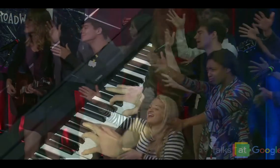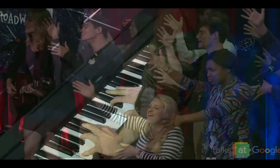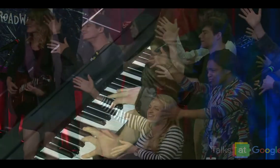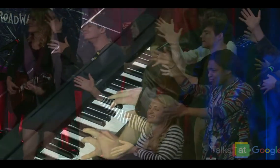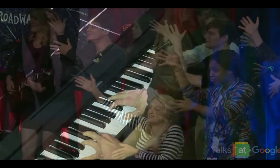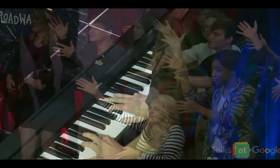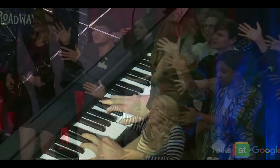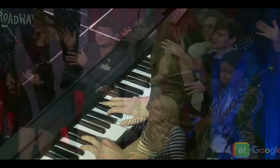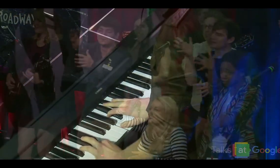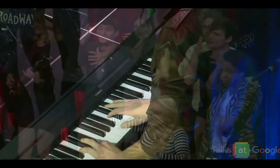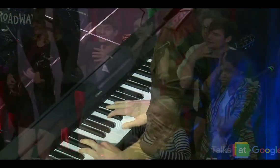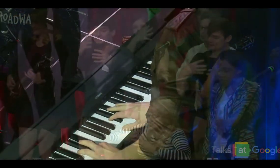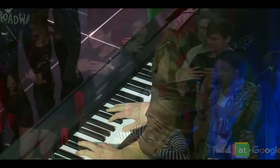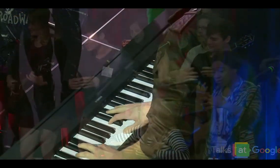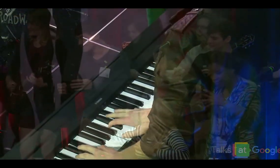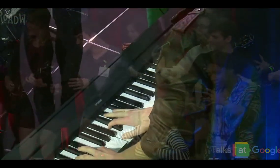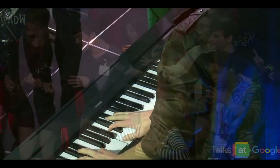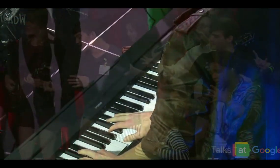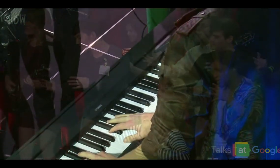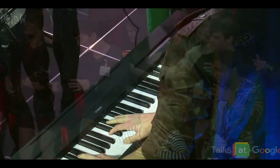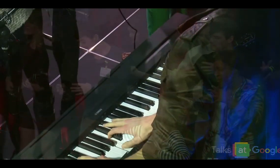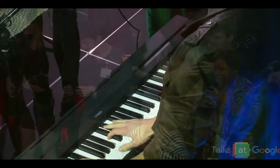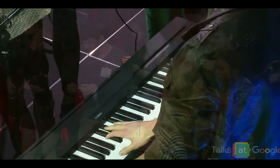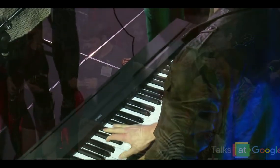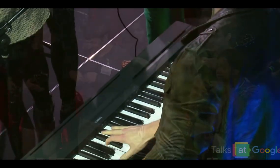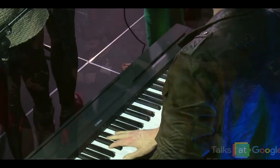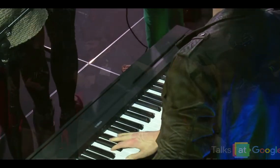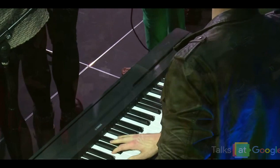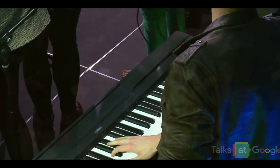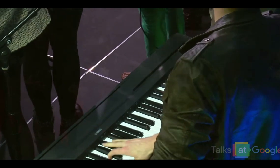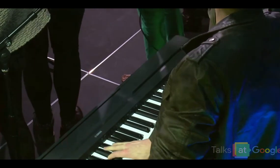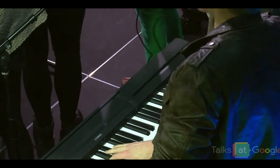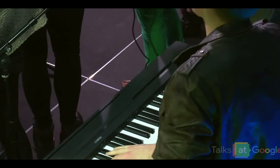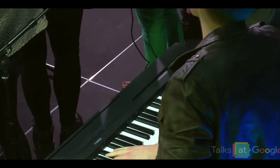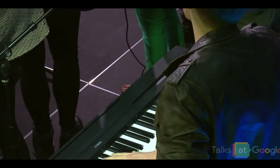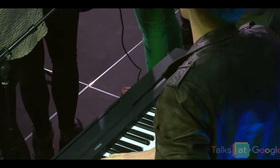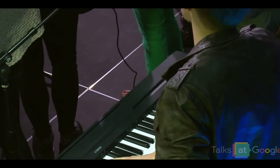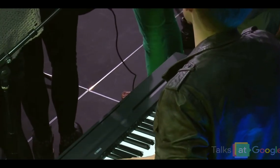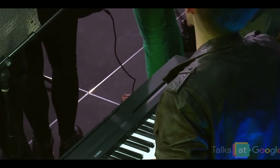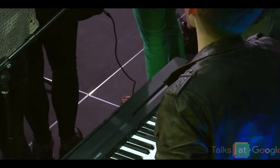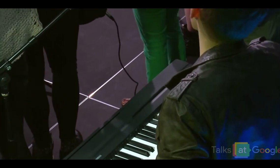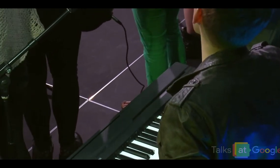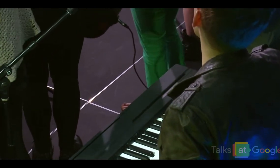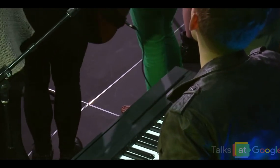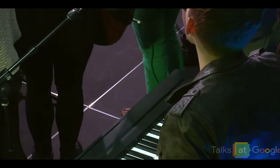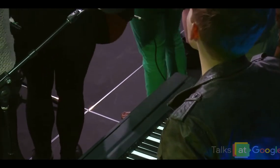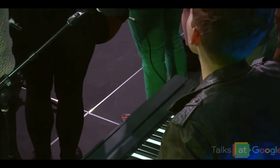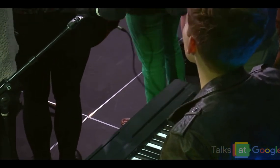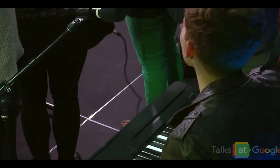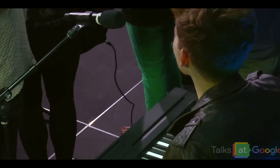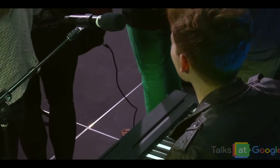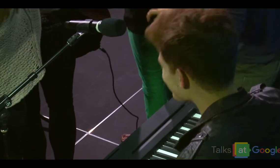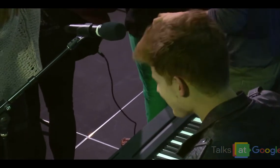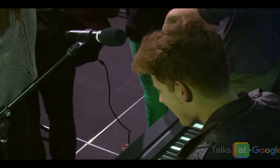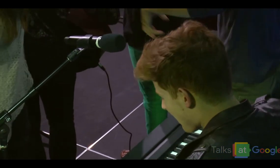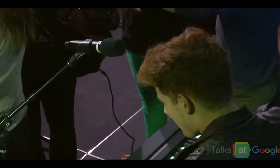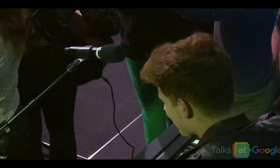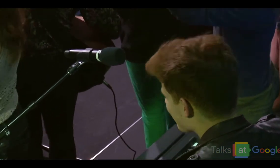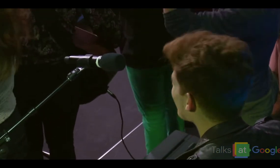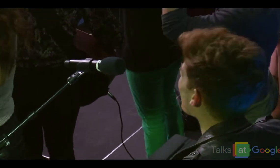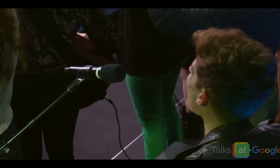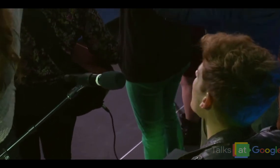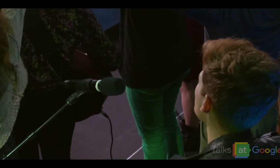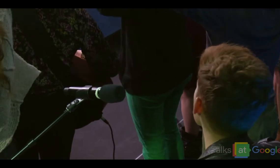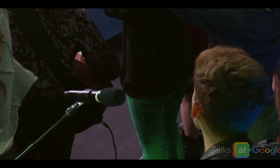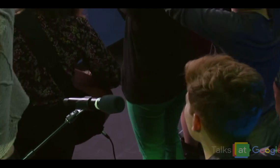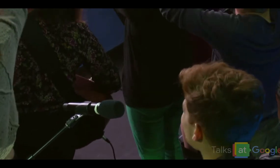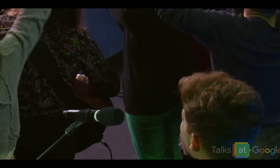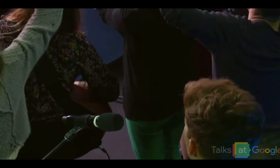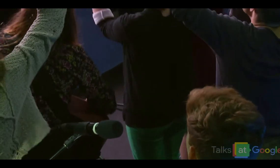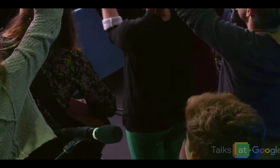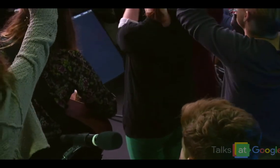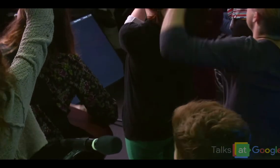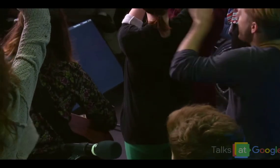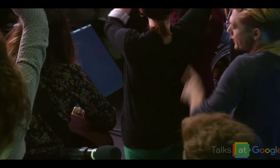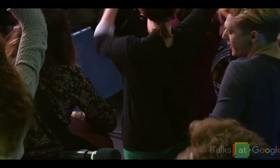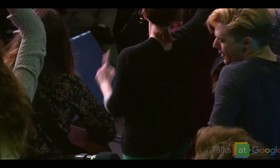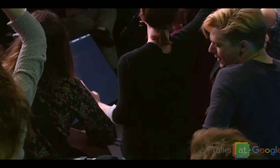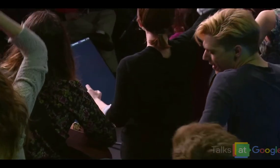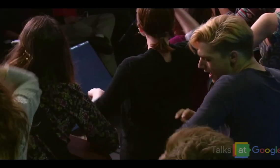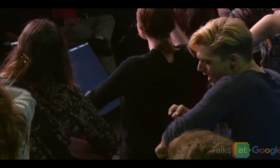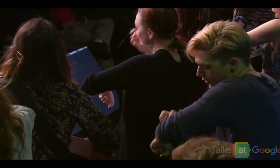The fences sway, the porches swing The clouds begin to thunder